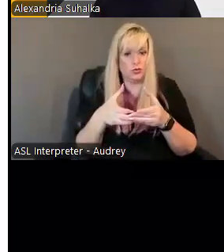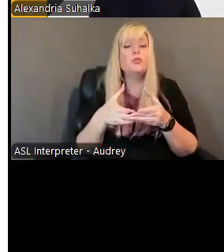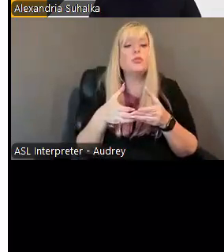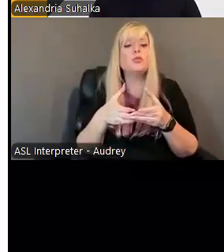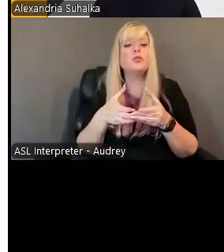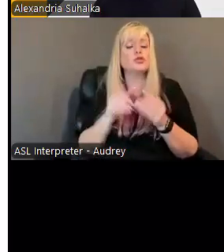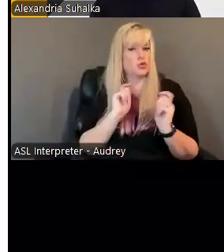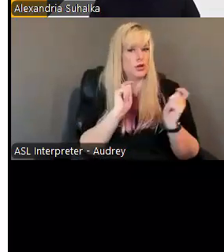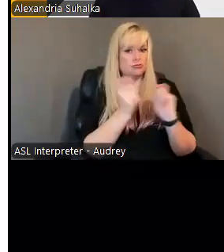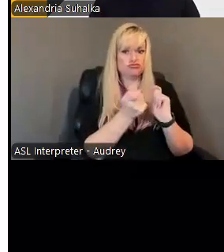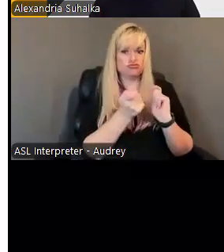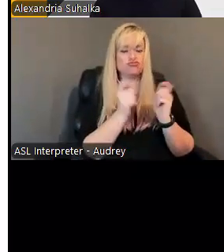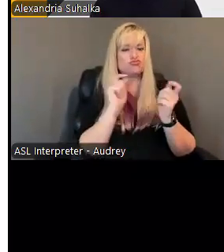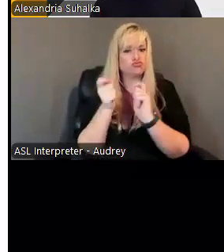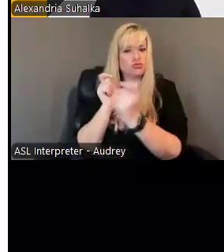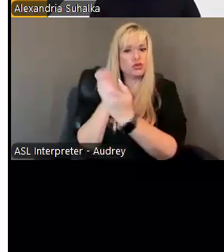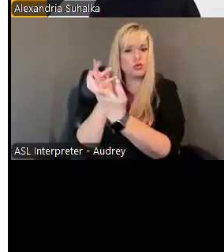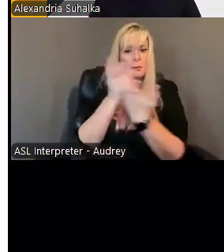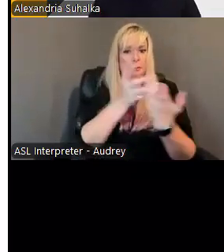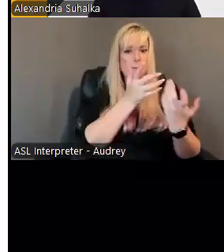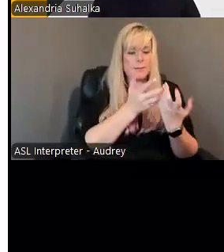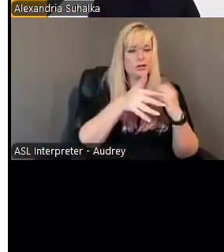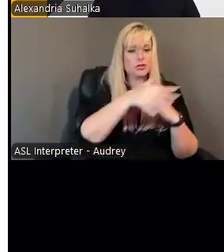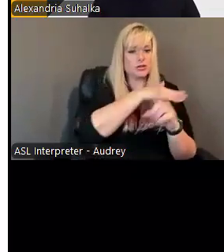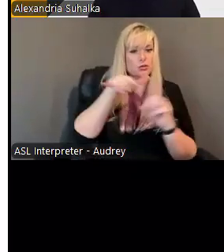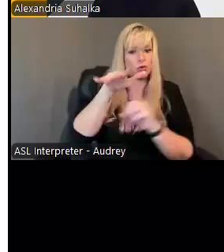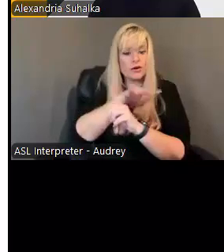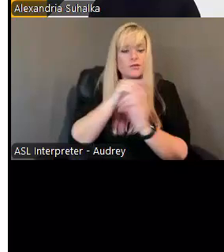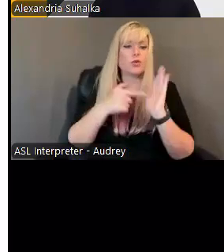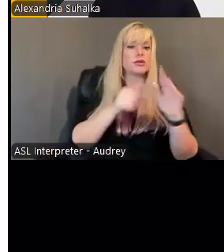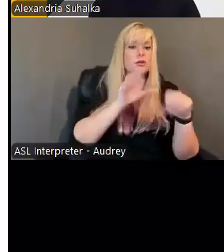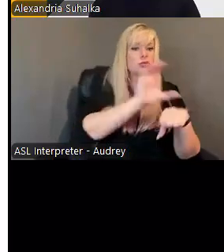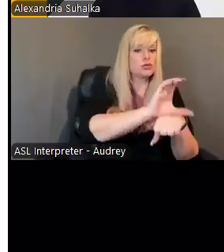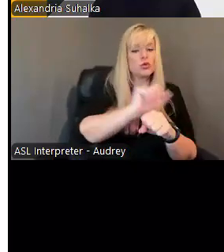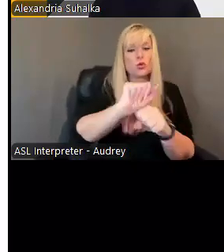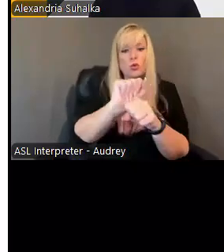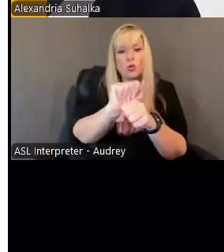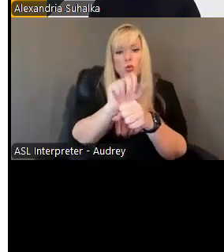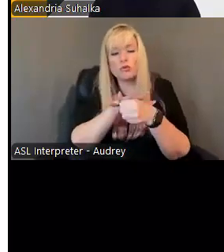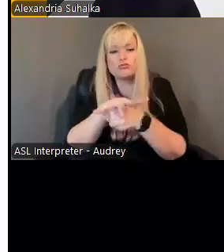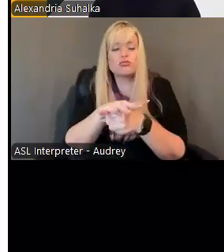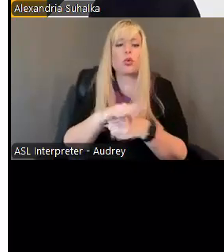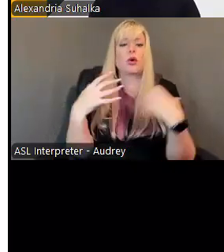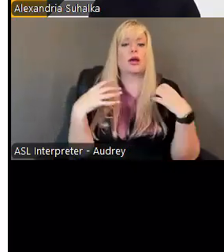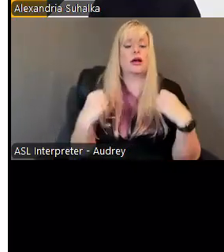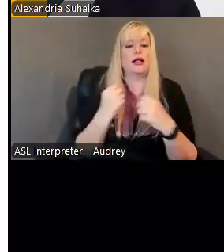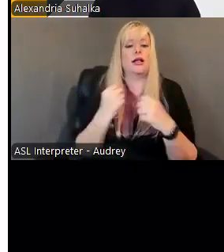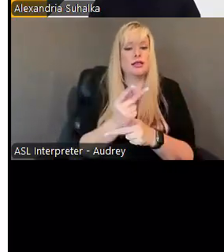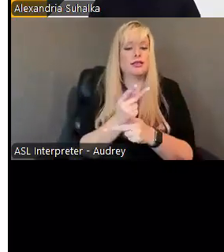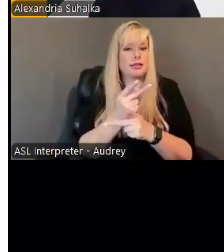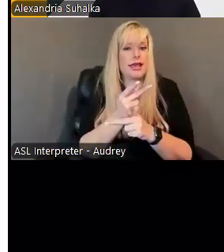different types of settings like churches, work sites, healthcare systems, military bases. It